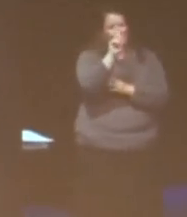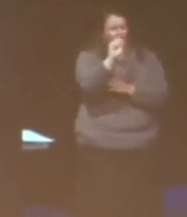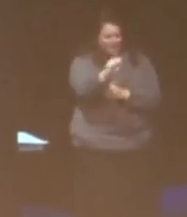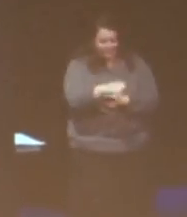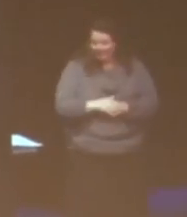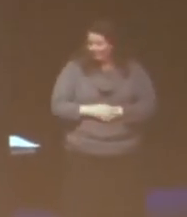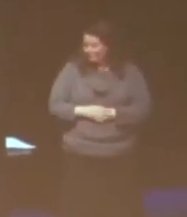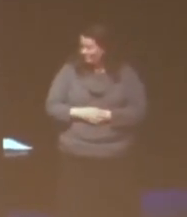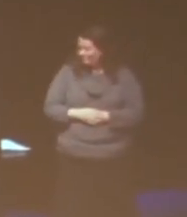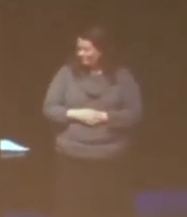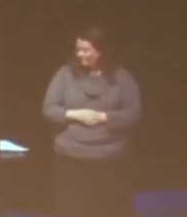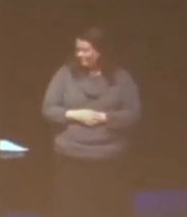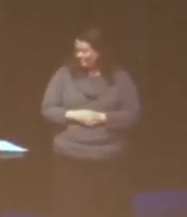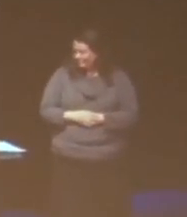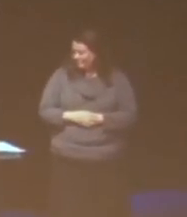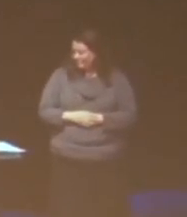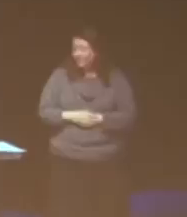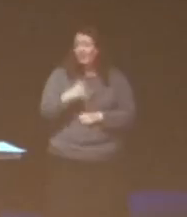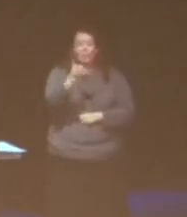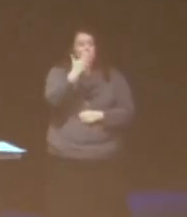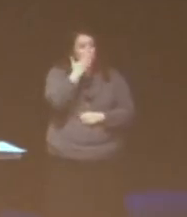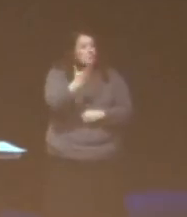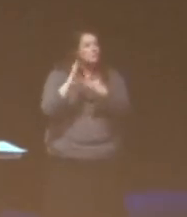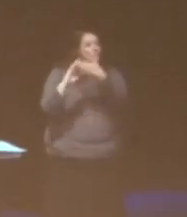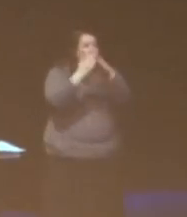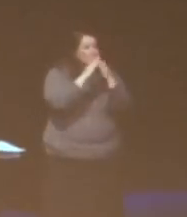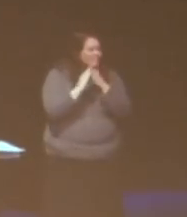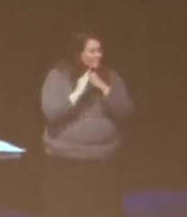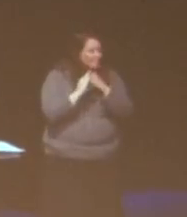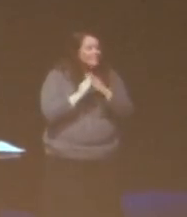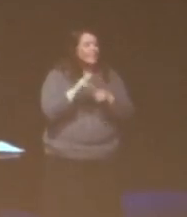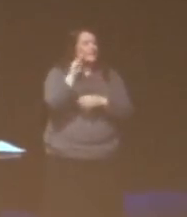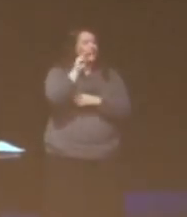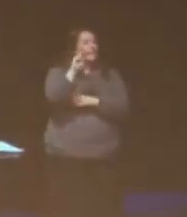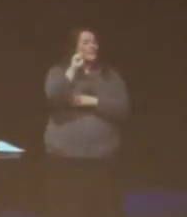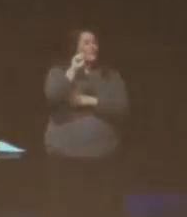am grateful and I honor the work everyone including ODS has done this evening. Thank